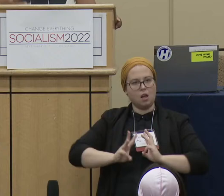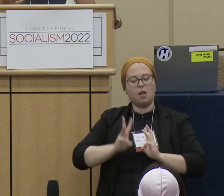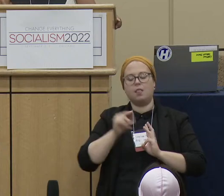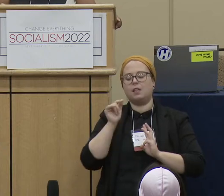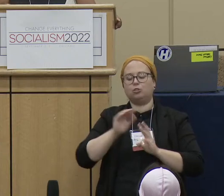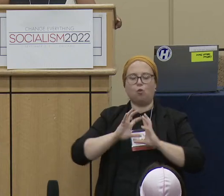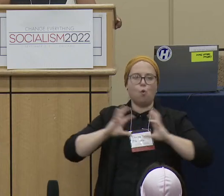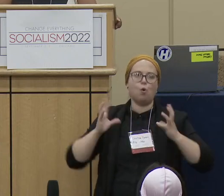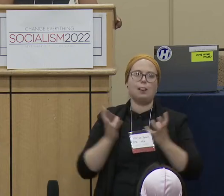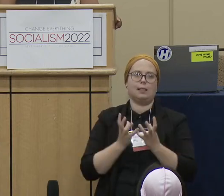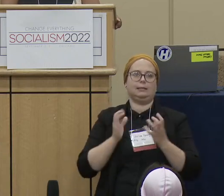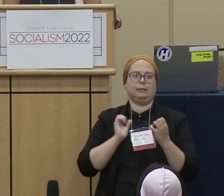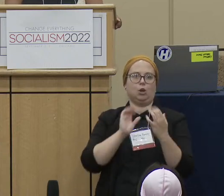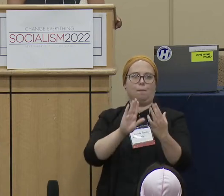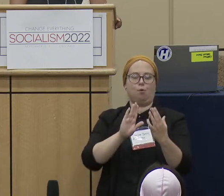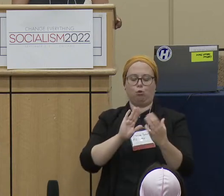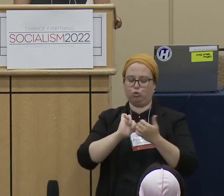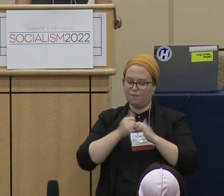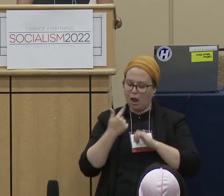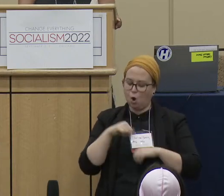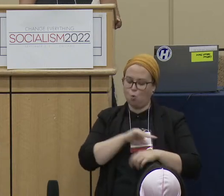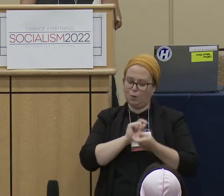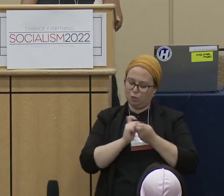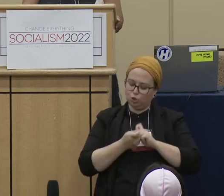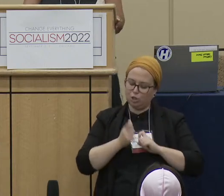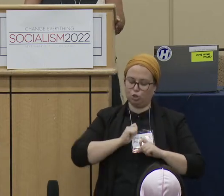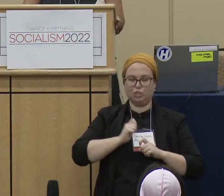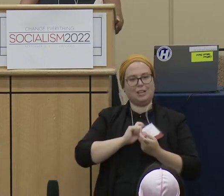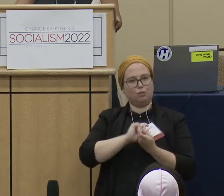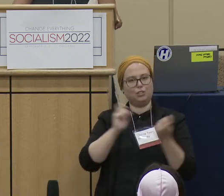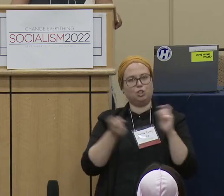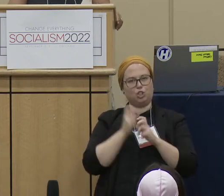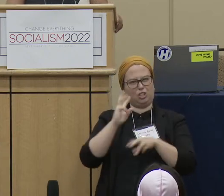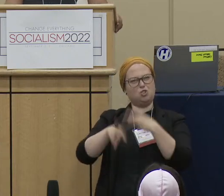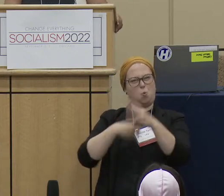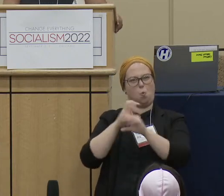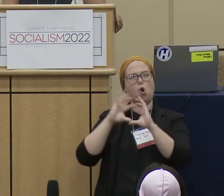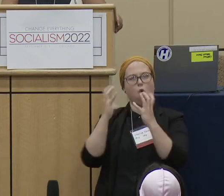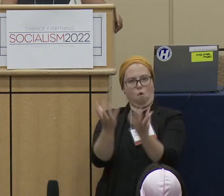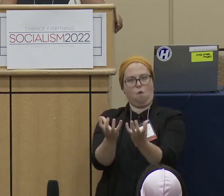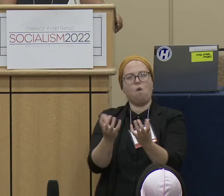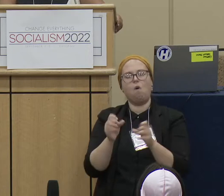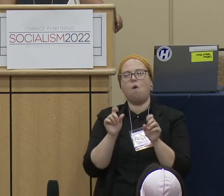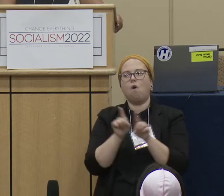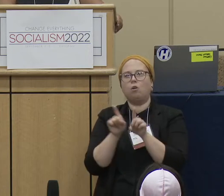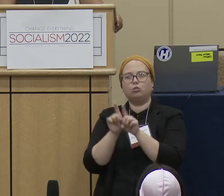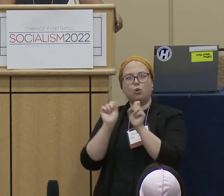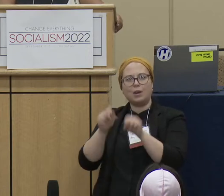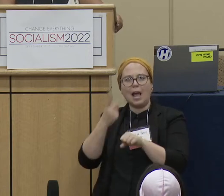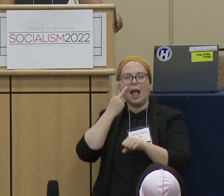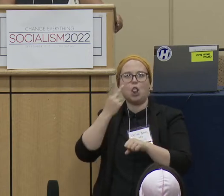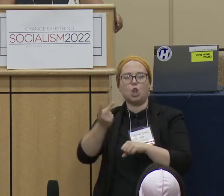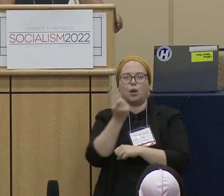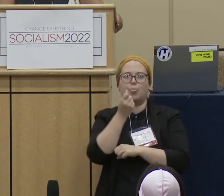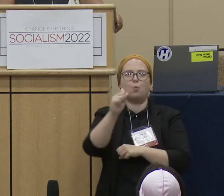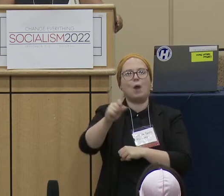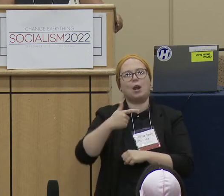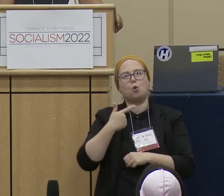Black feminist practice , is this wholistic approach to how we change ourselves and the world.